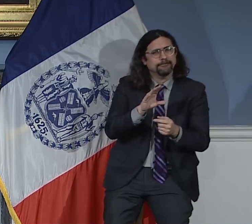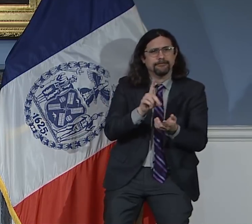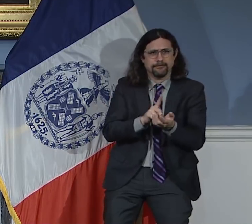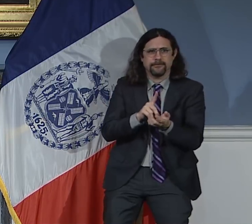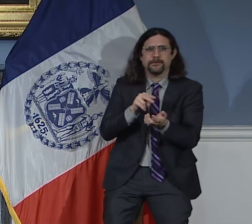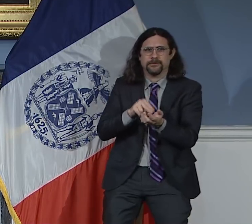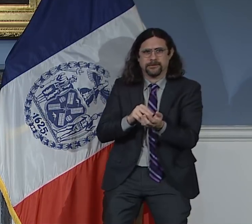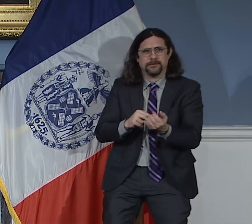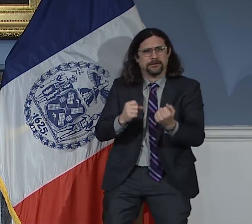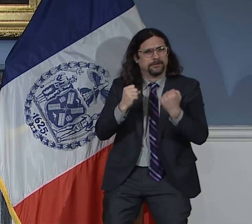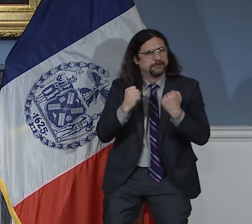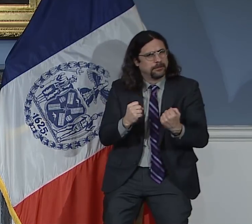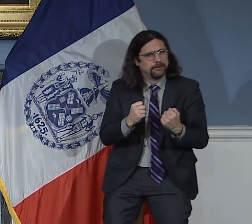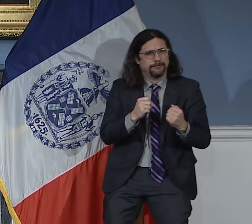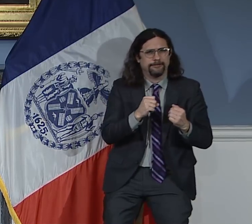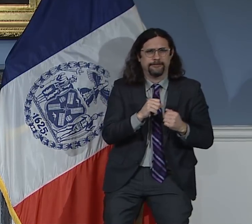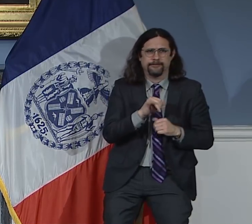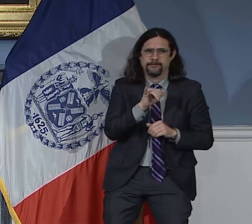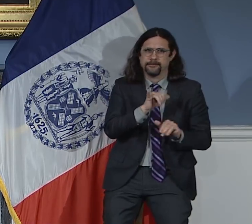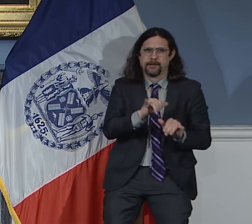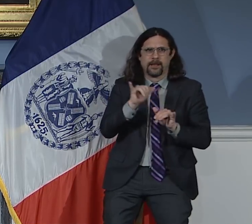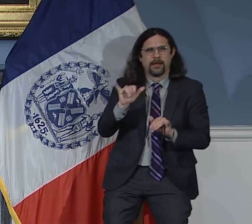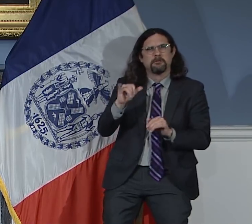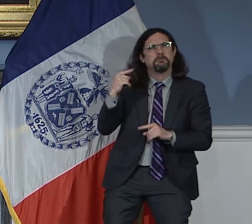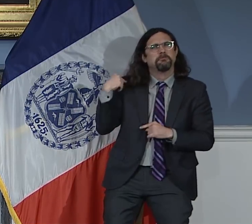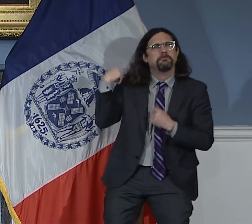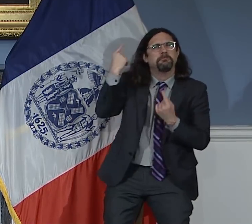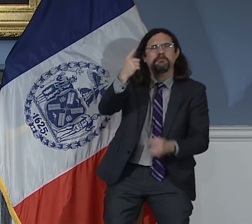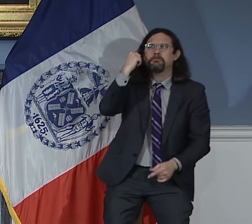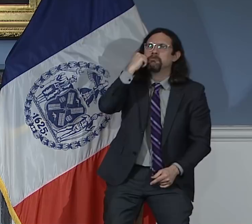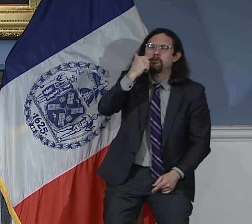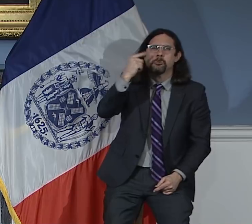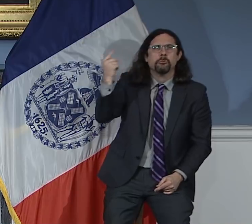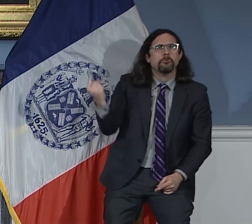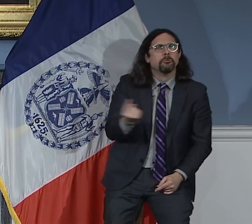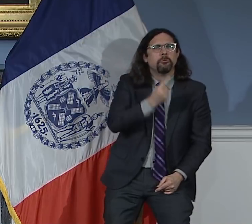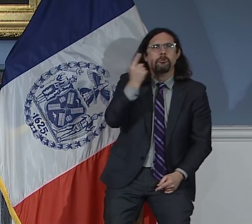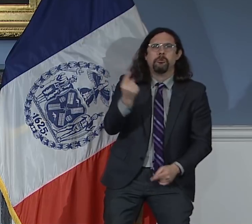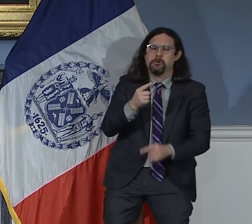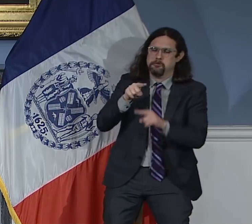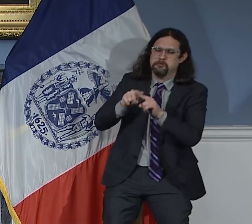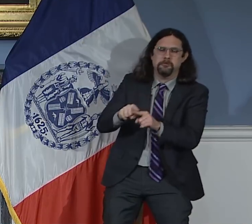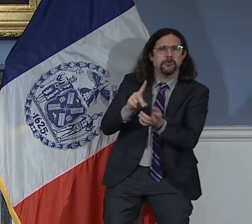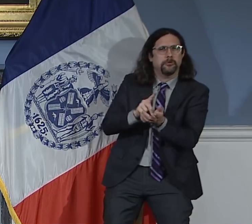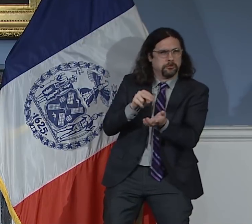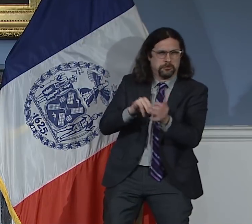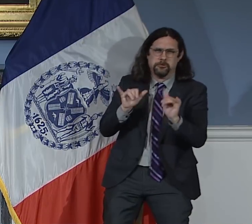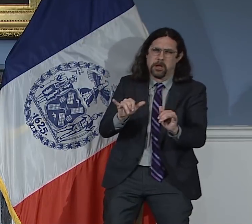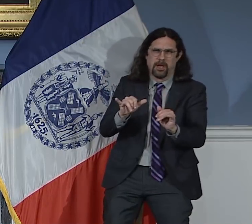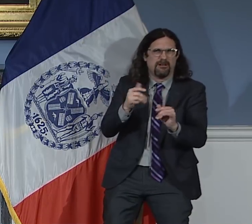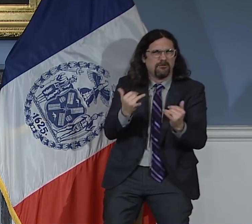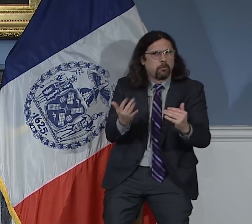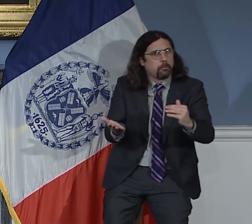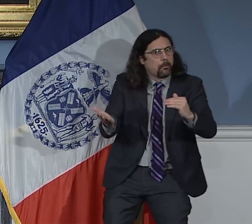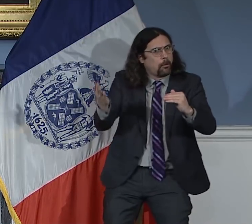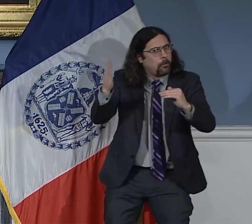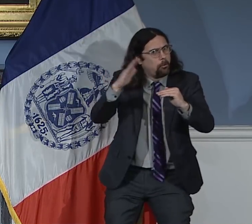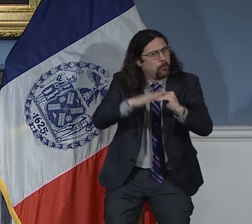THEIR RESILIENCE ARE GOING TO BE NEEDED. WE'RE ALL GOING TO BE DEPENDING ON THEM, JUST LIKE WE DEPEND ON HETIROR WKND A